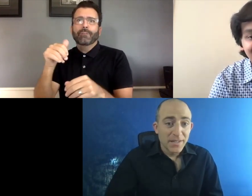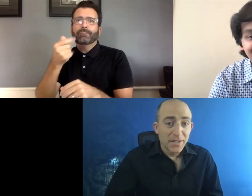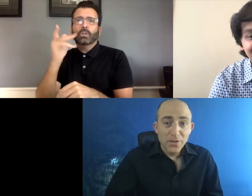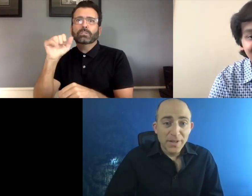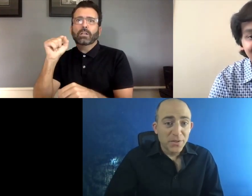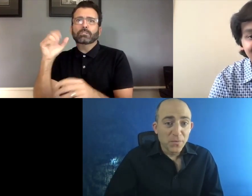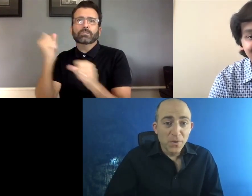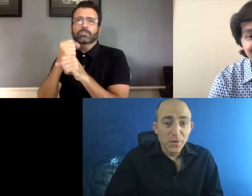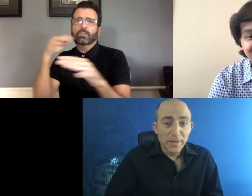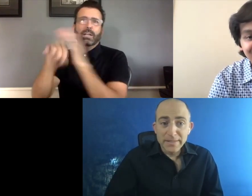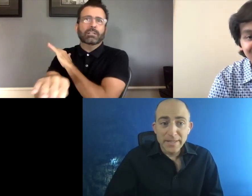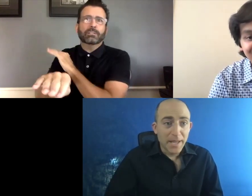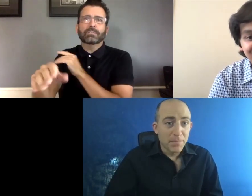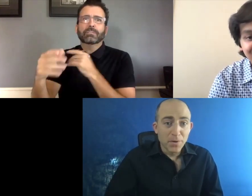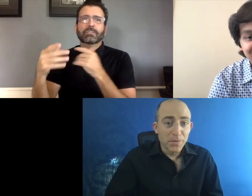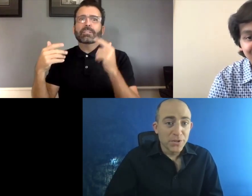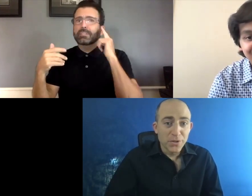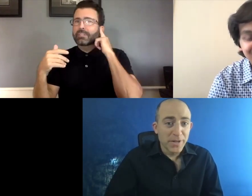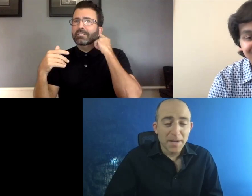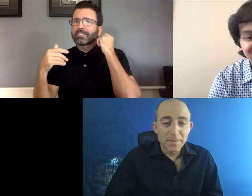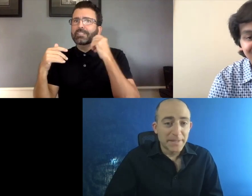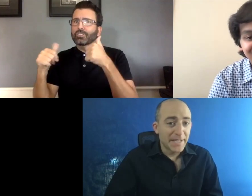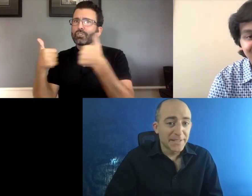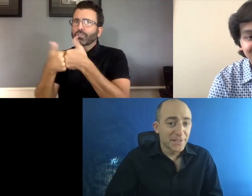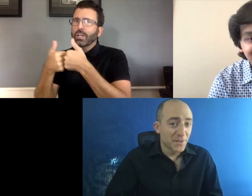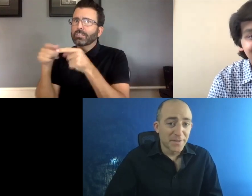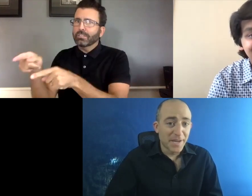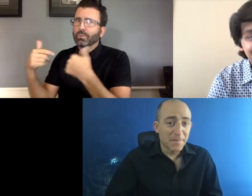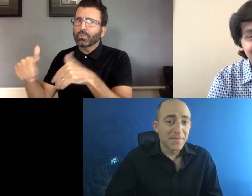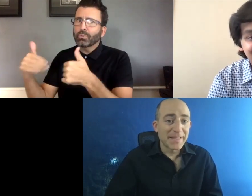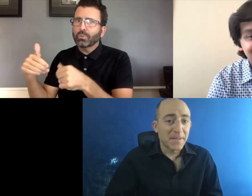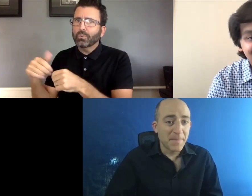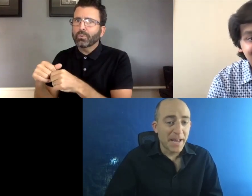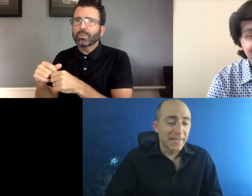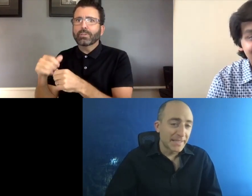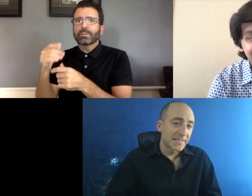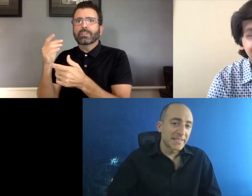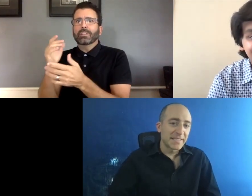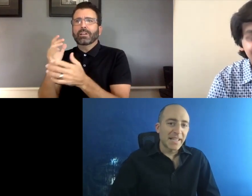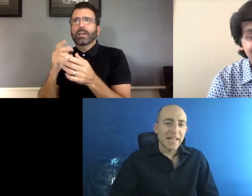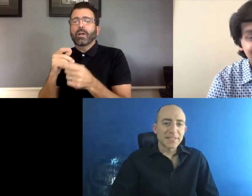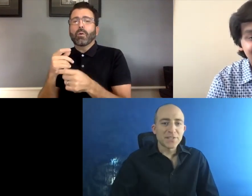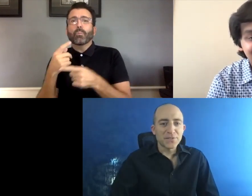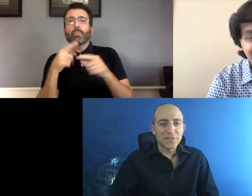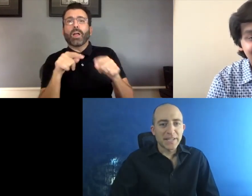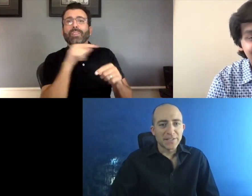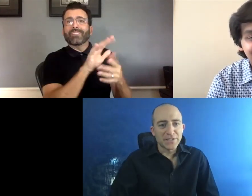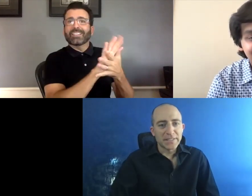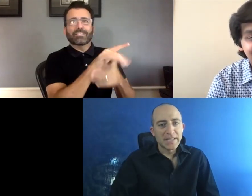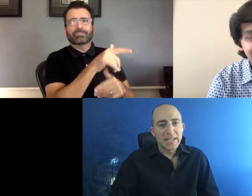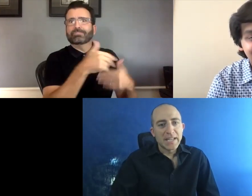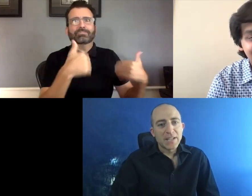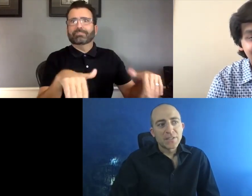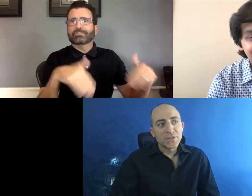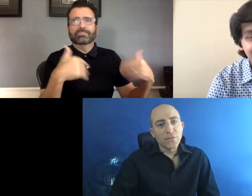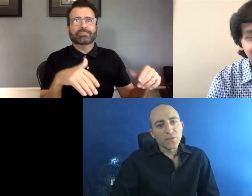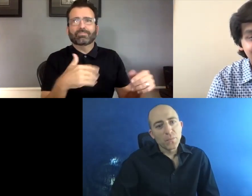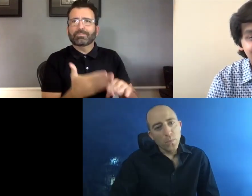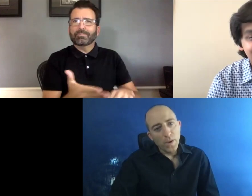you get the role and it's like boom, you're shooting in a couple of days; there's no time to even think about it. This that had its own challenges, so for What?